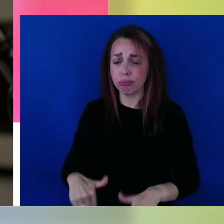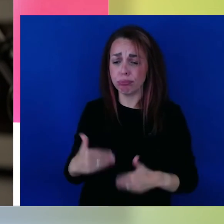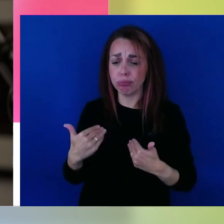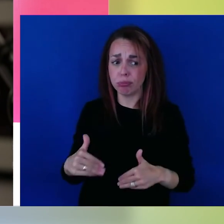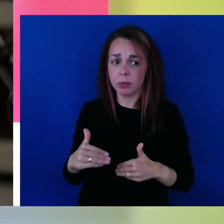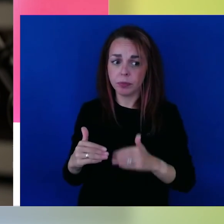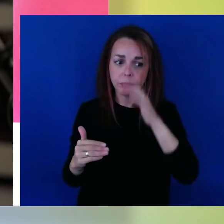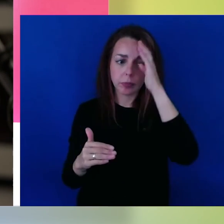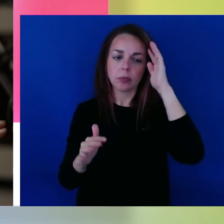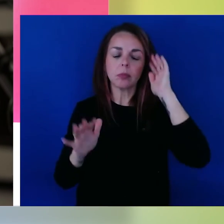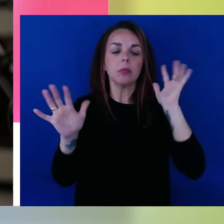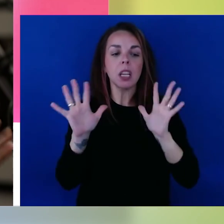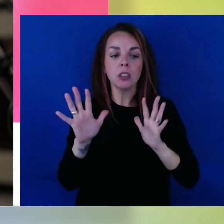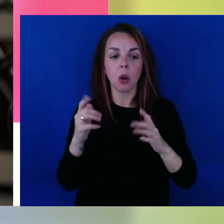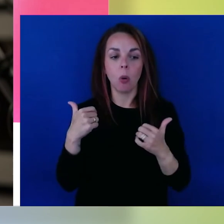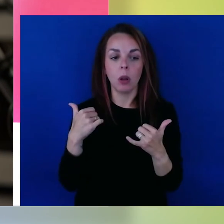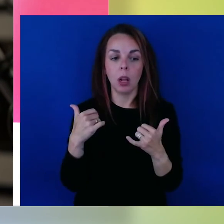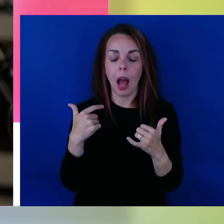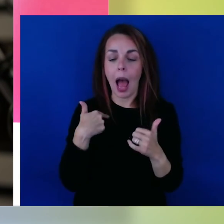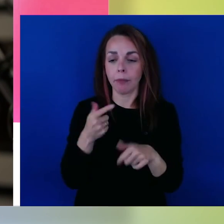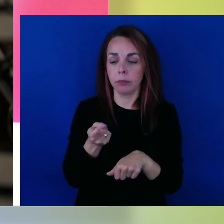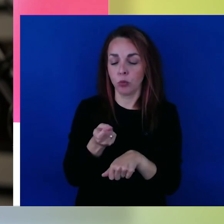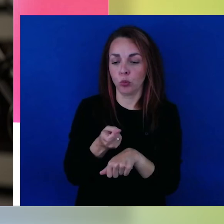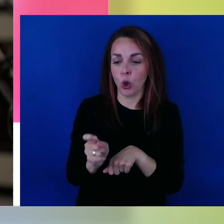So let me stop butchering kind of the themes in your book.